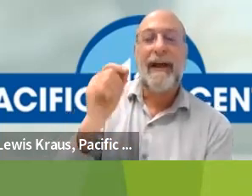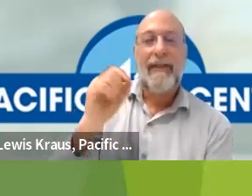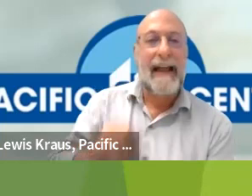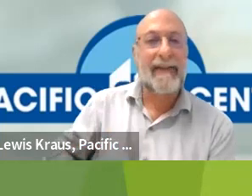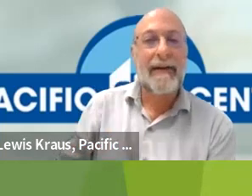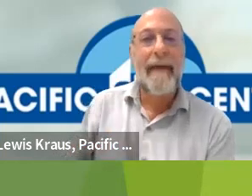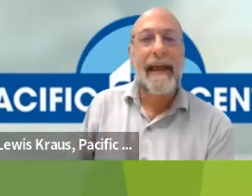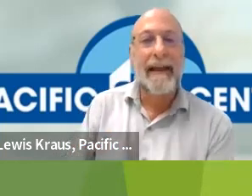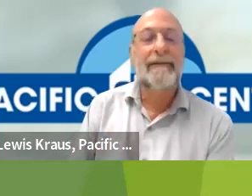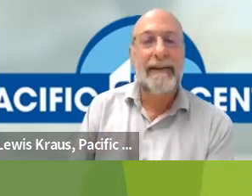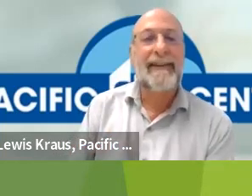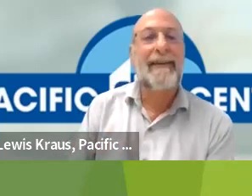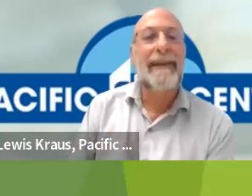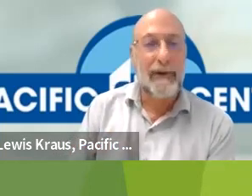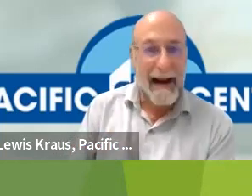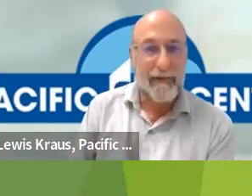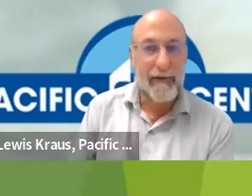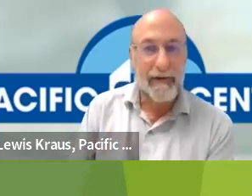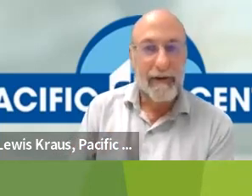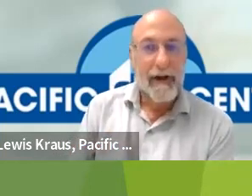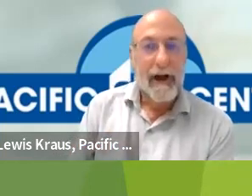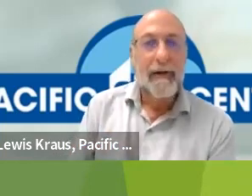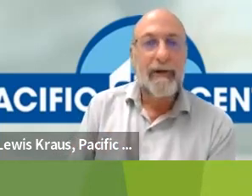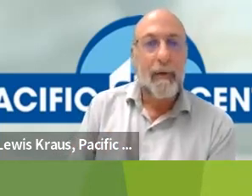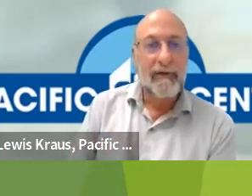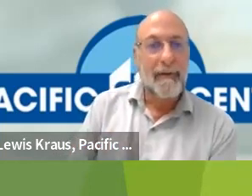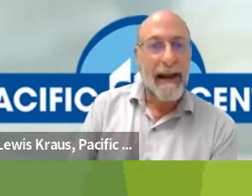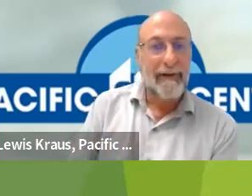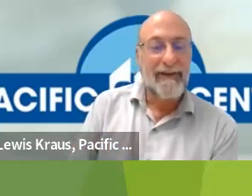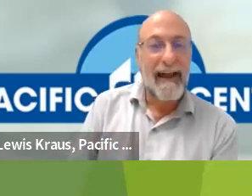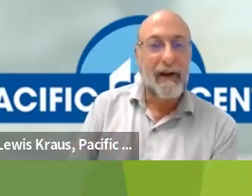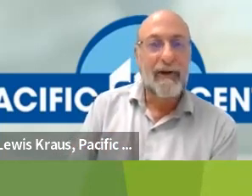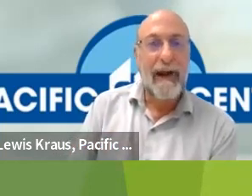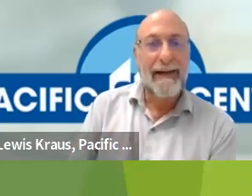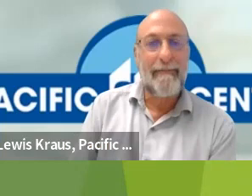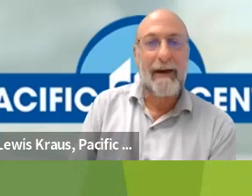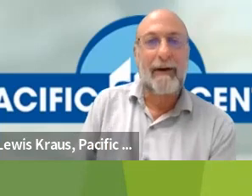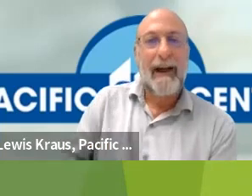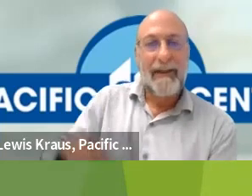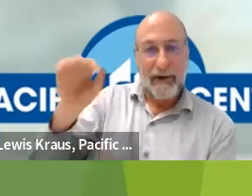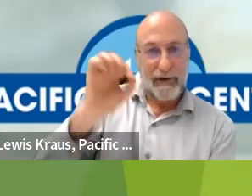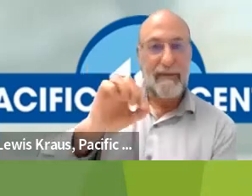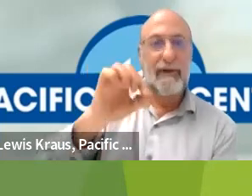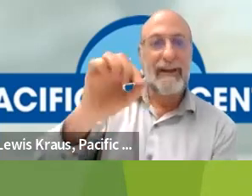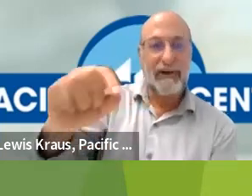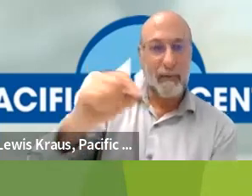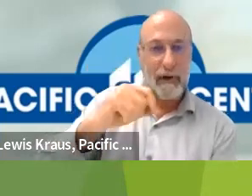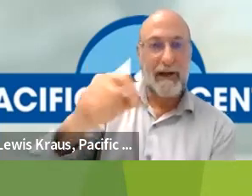them, that is going to make it that is going to be your answer. No one is going to be able to tell you any Bert than your community that you're working